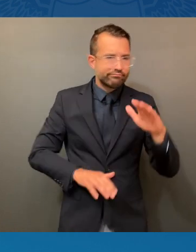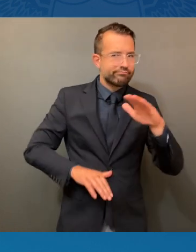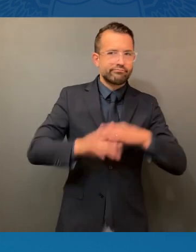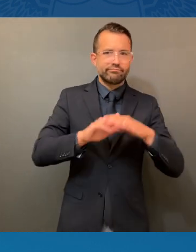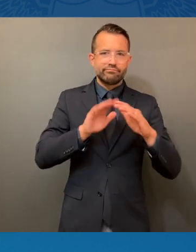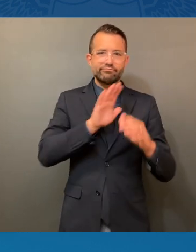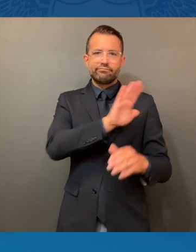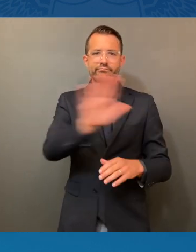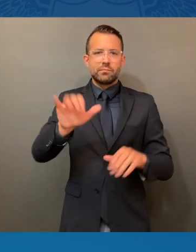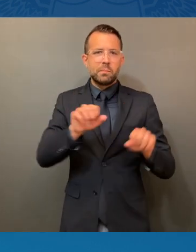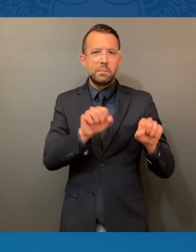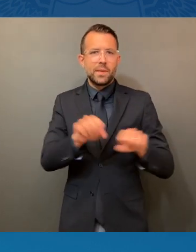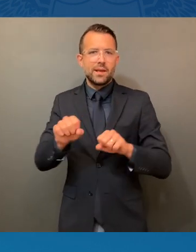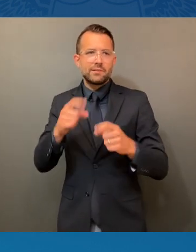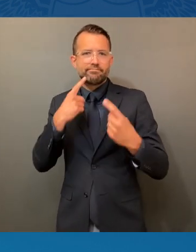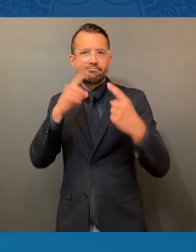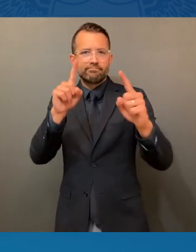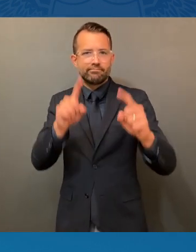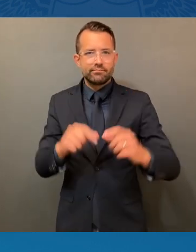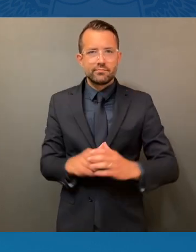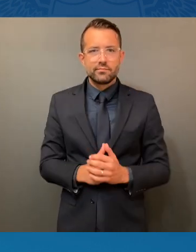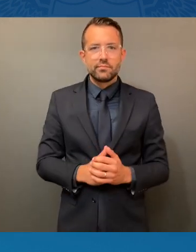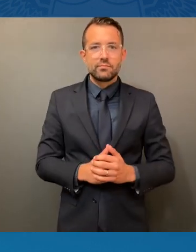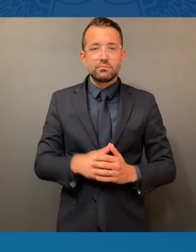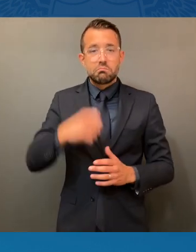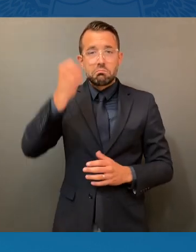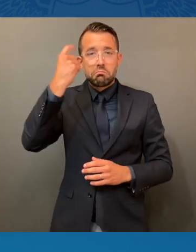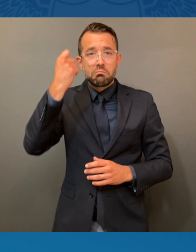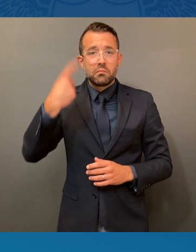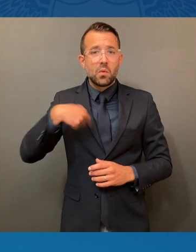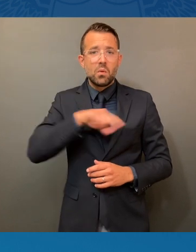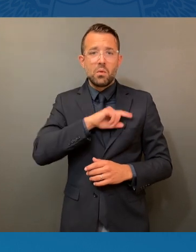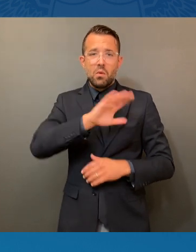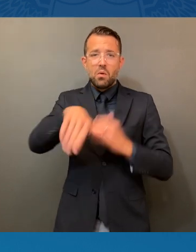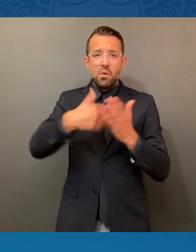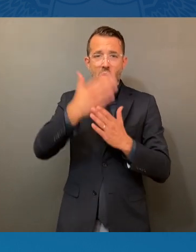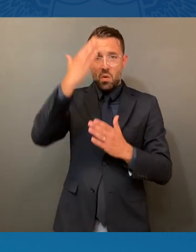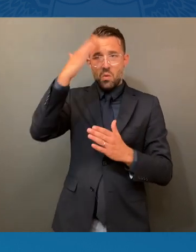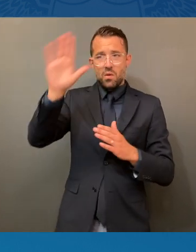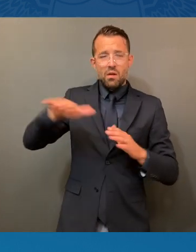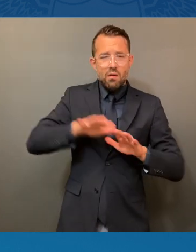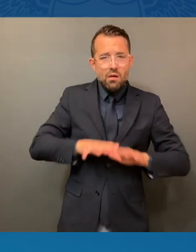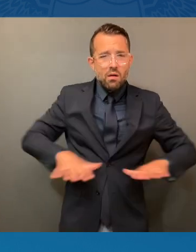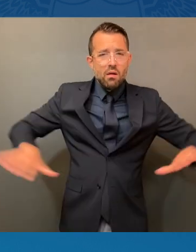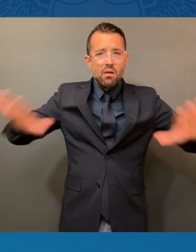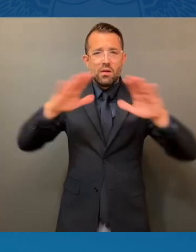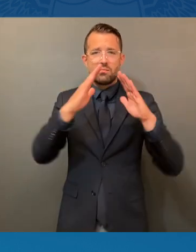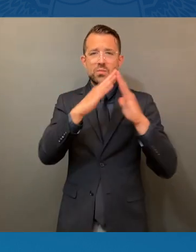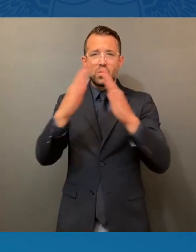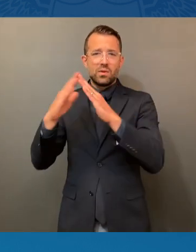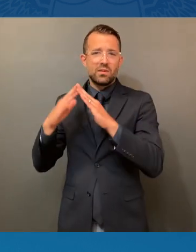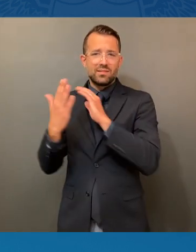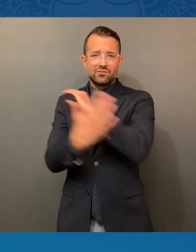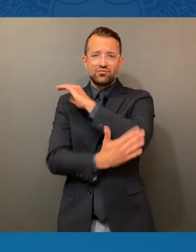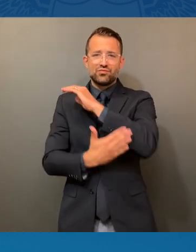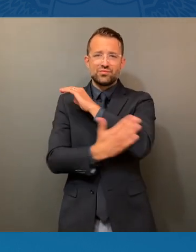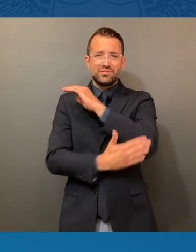However, we all know, in communities across our nation, deep disparities hold back so many children